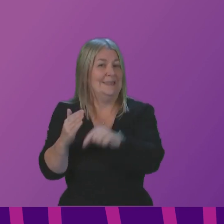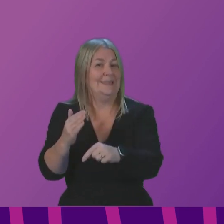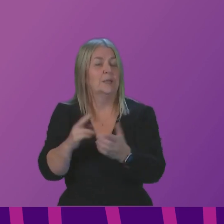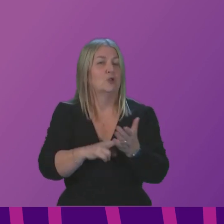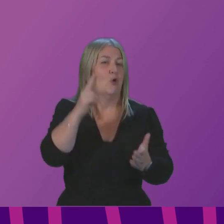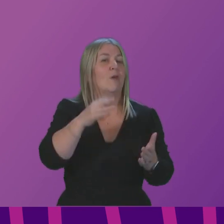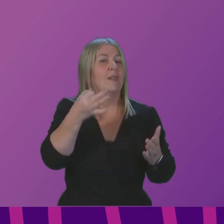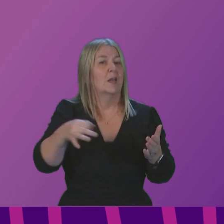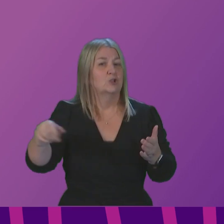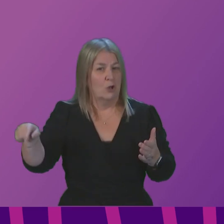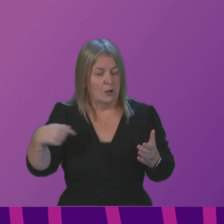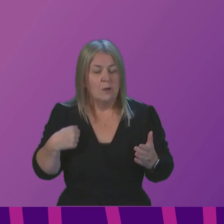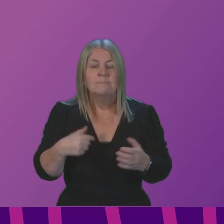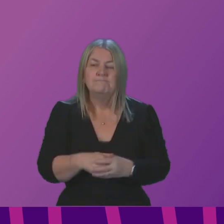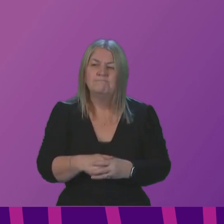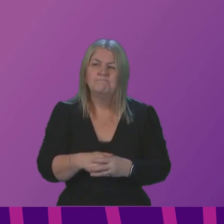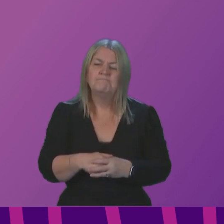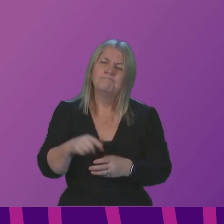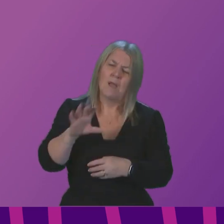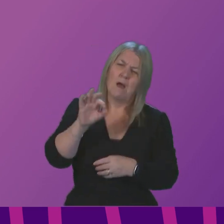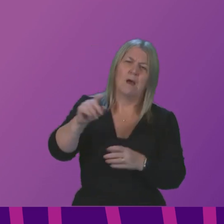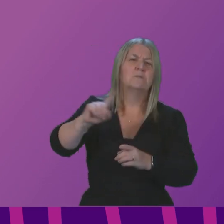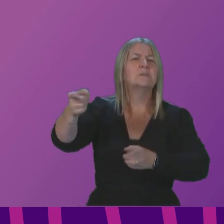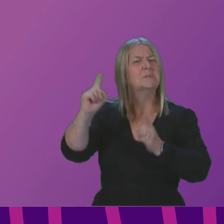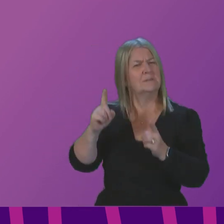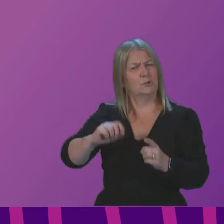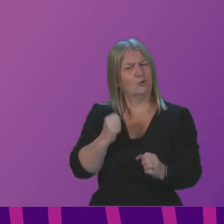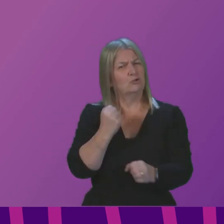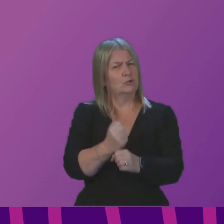To ask the First Minister what action the Scottish Government is taking to support tenants,